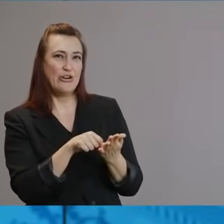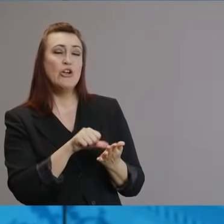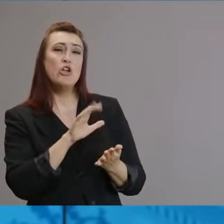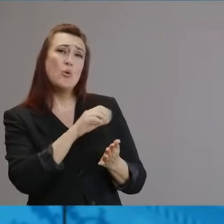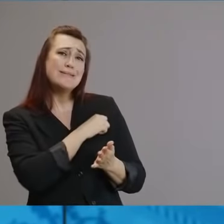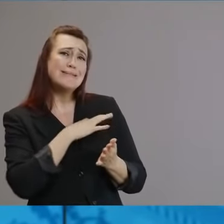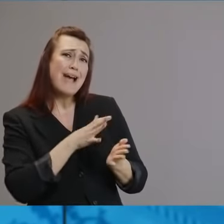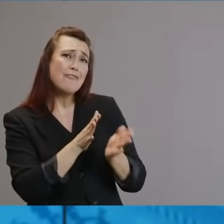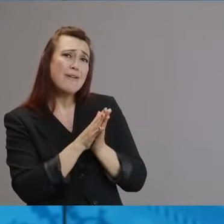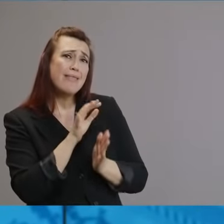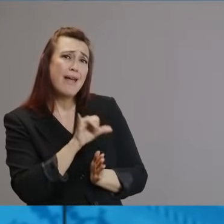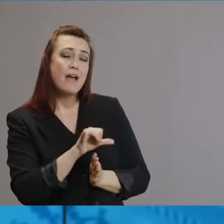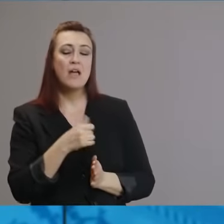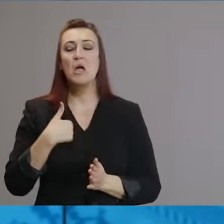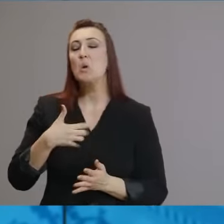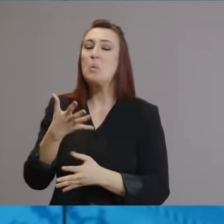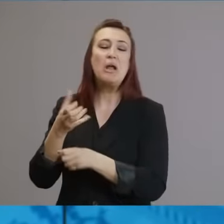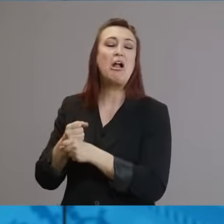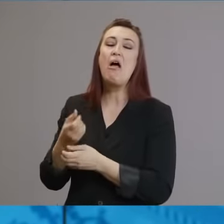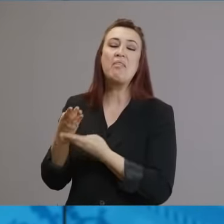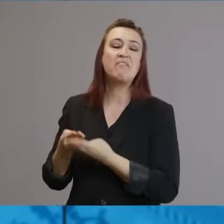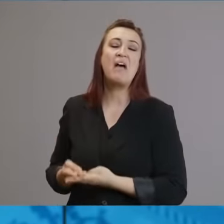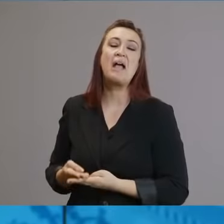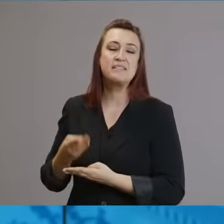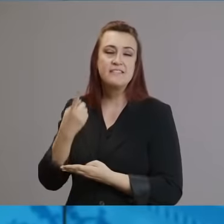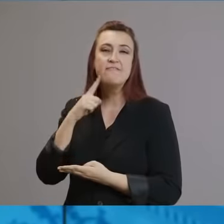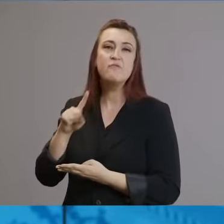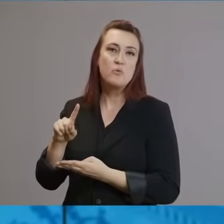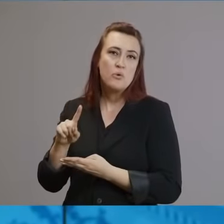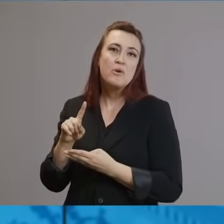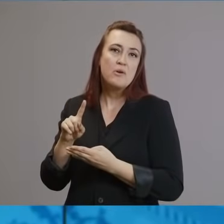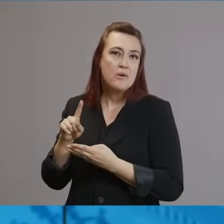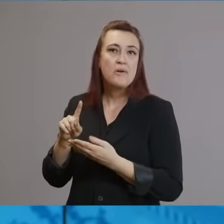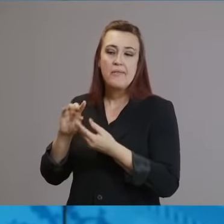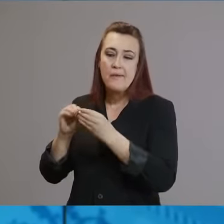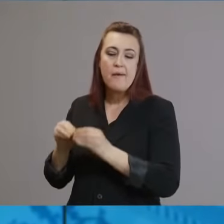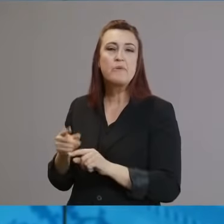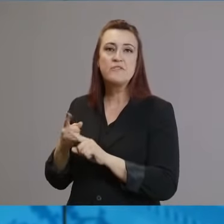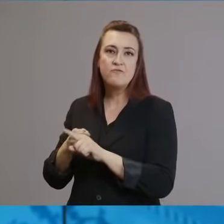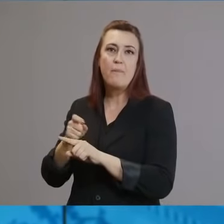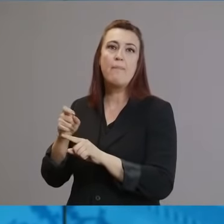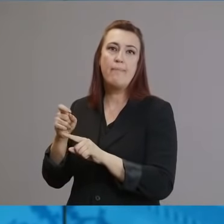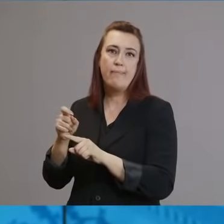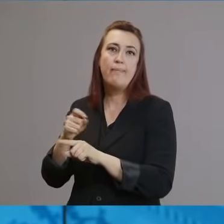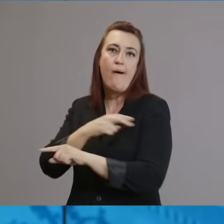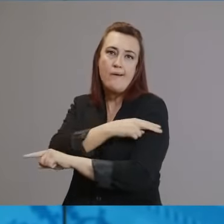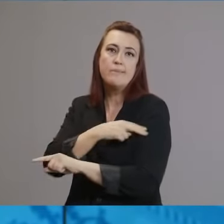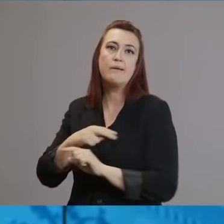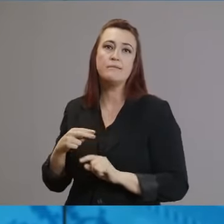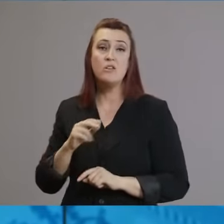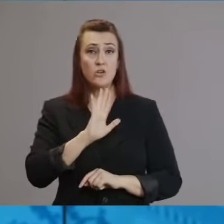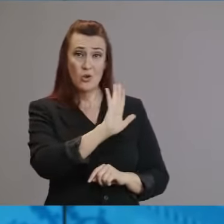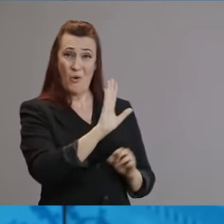WE GOT THE FACTS ON HOSPITAL CAPACITY FROM THE HOSPITALS. SO YOUR OFFICE SOLICITED THE LETTER, THEN?